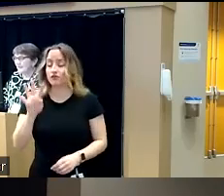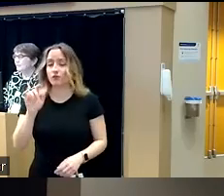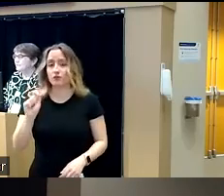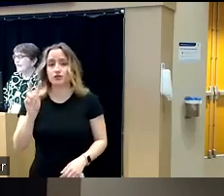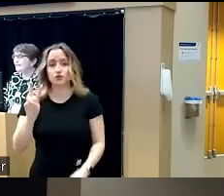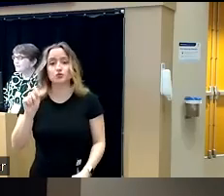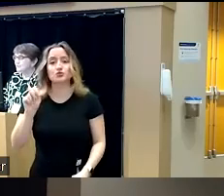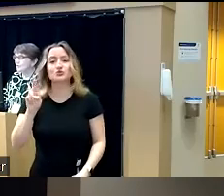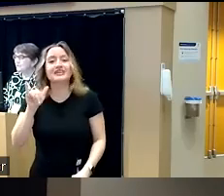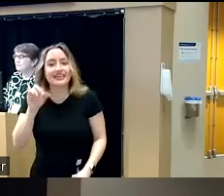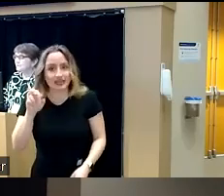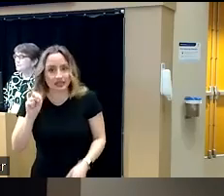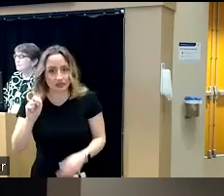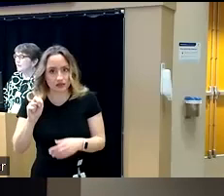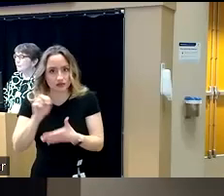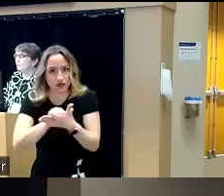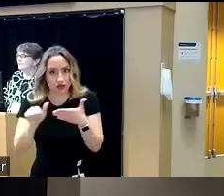and more than half of this cost was on working